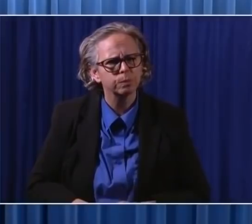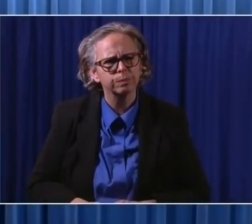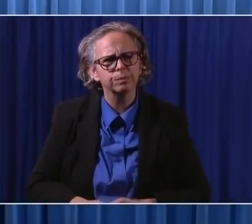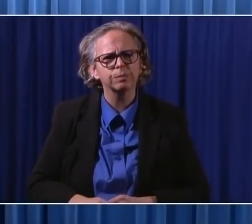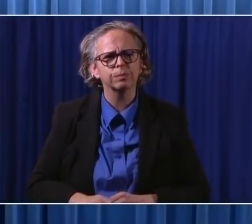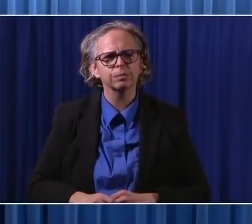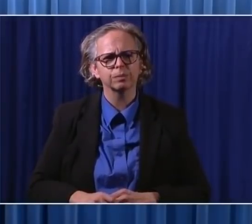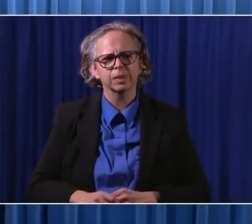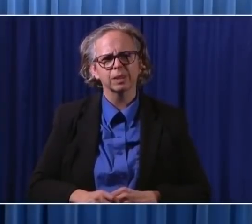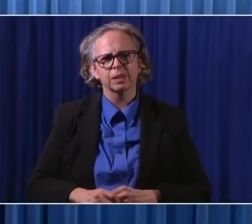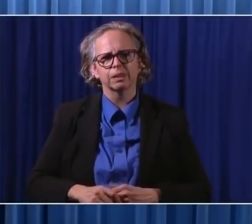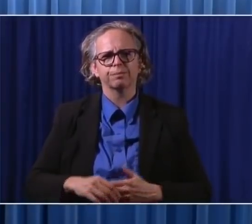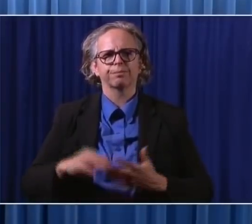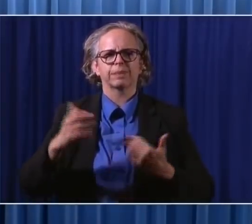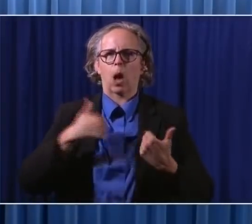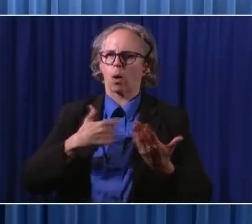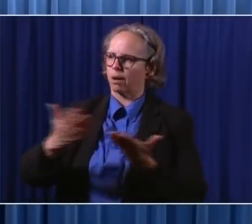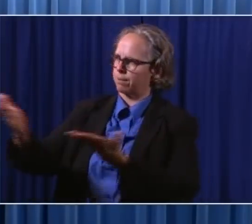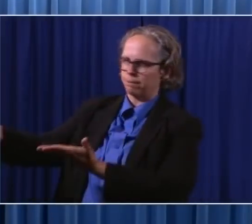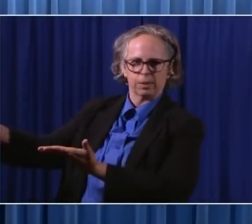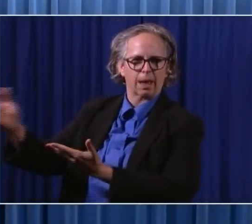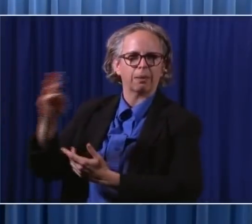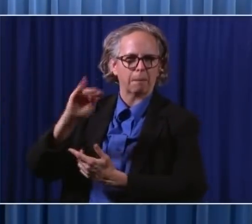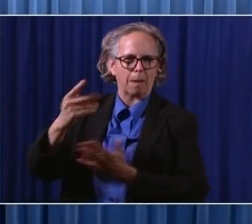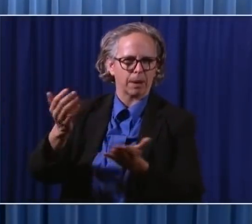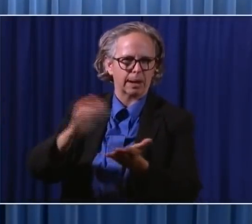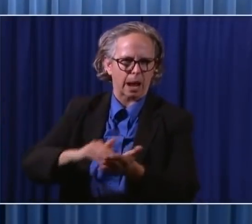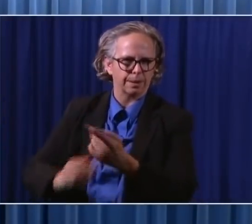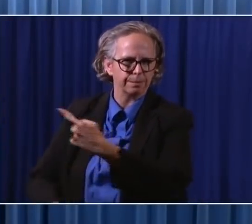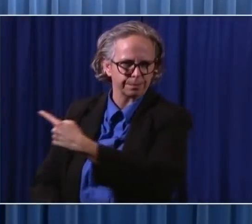CONTINUE TO HAVE A GREAT CONCERN ABOUT FRANKLIN COUNTY, AS WELL AS THE OTHER RED COUNTIES WE